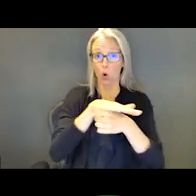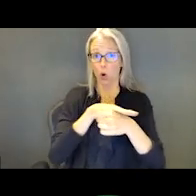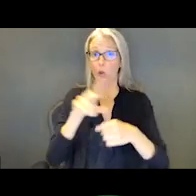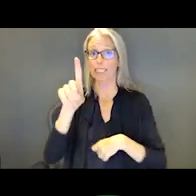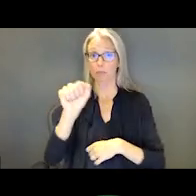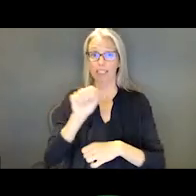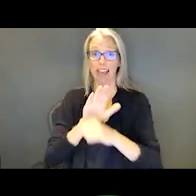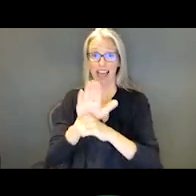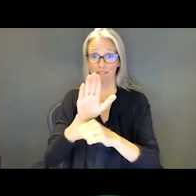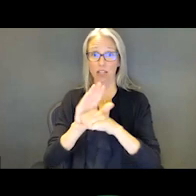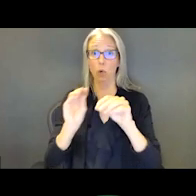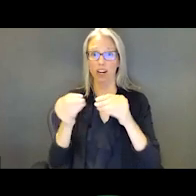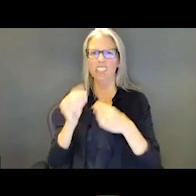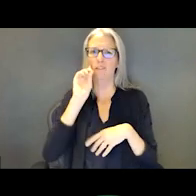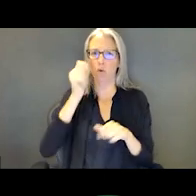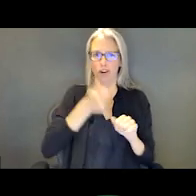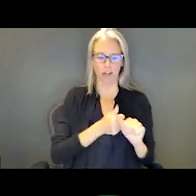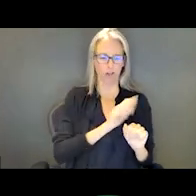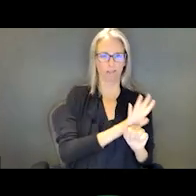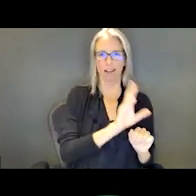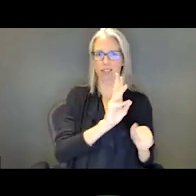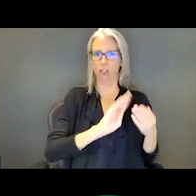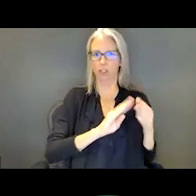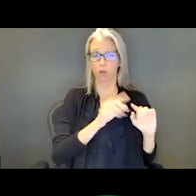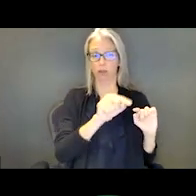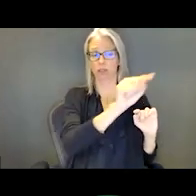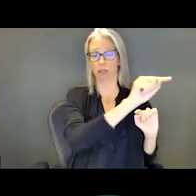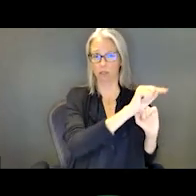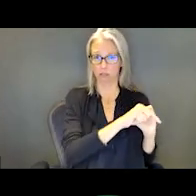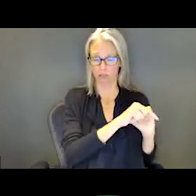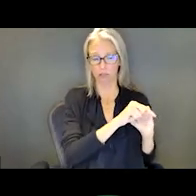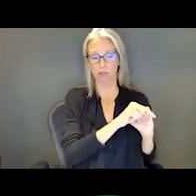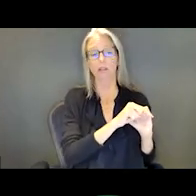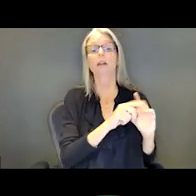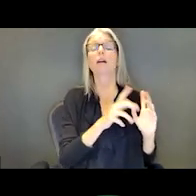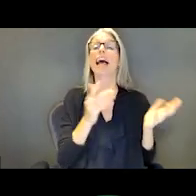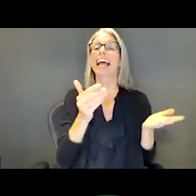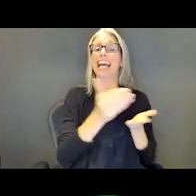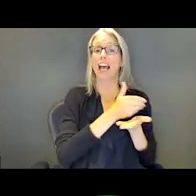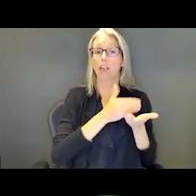It was a 2 day training course. We did one day in the classroom and then one day out in the field.